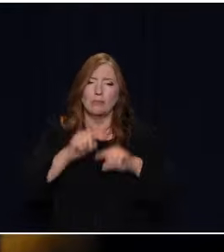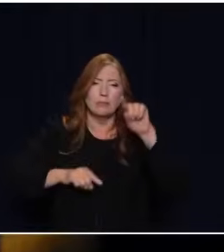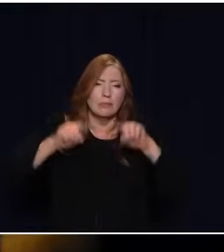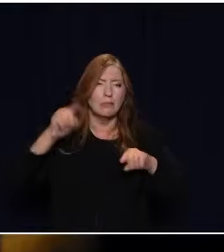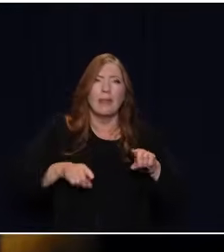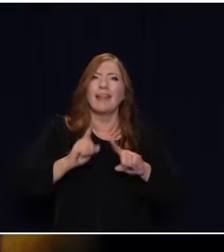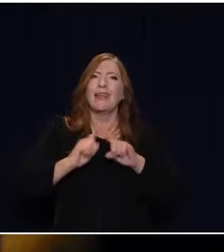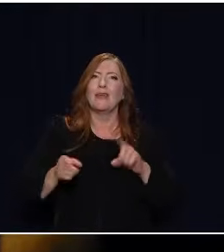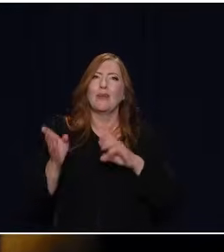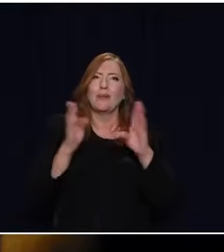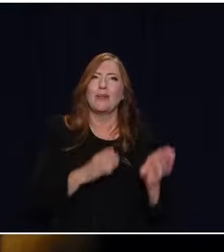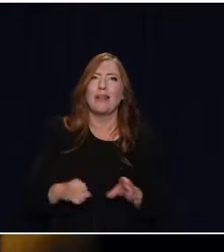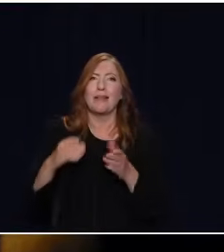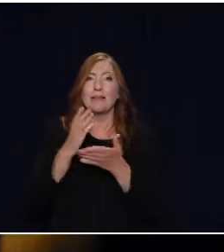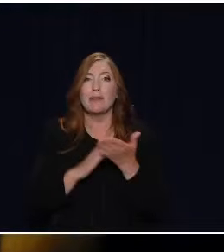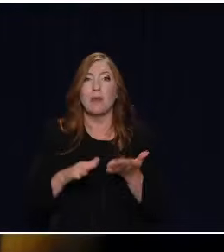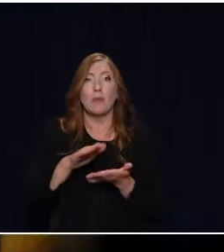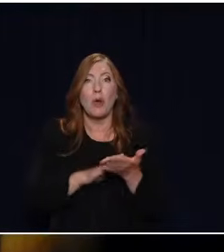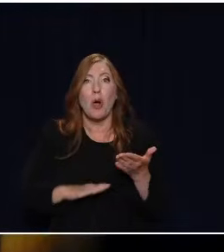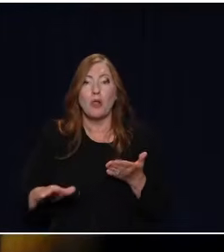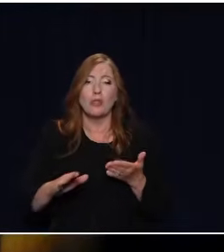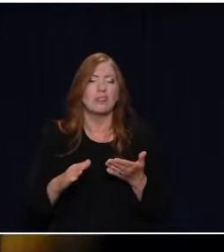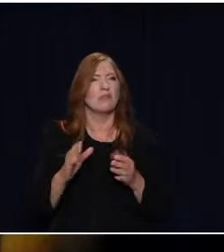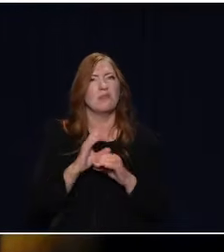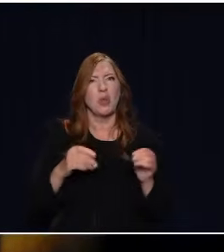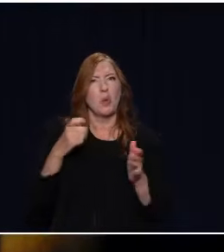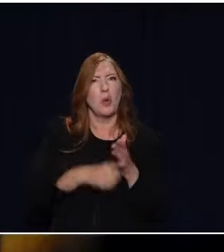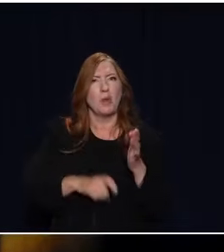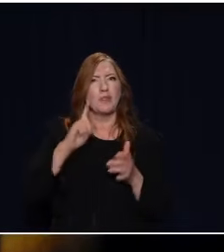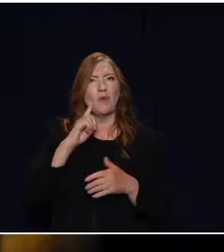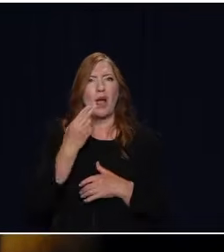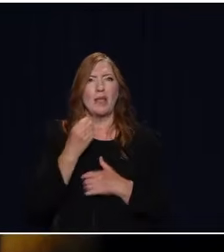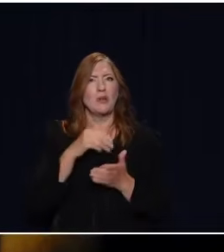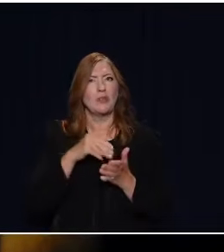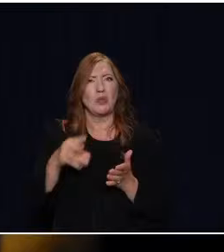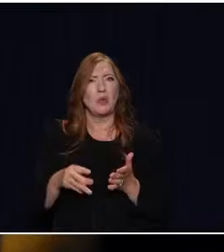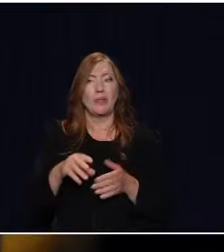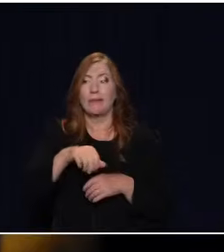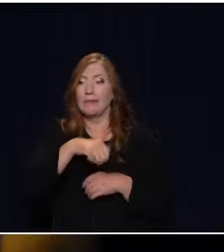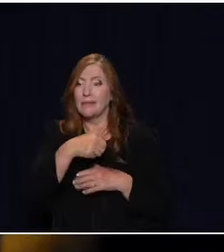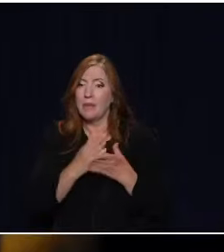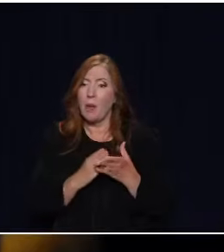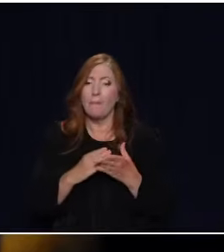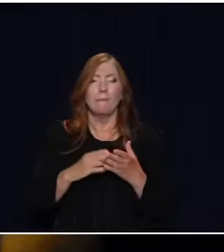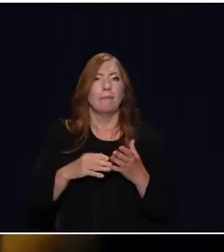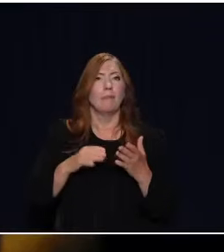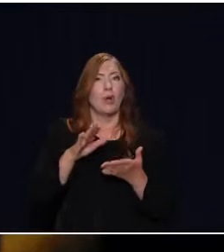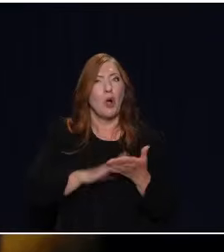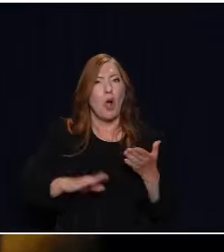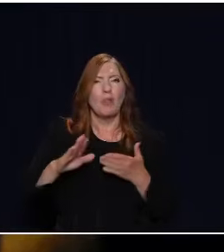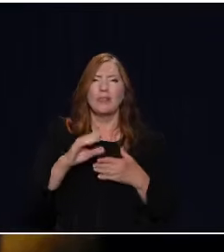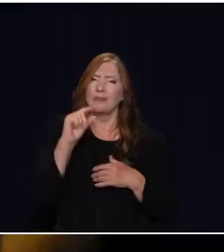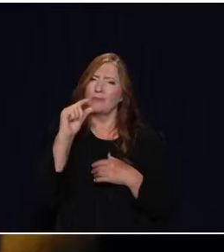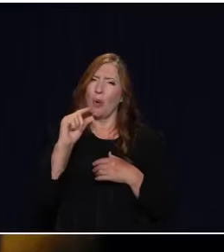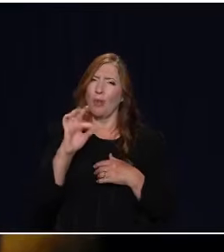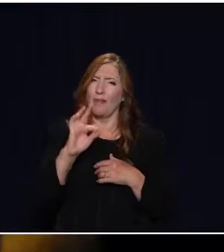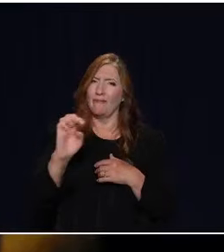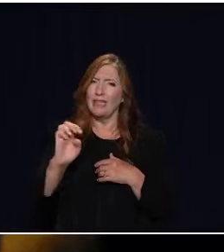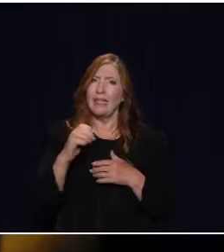MUCH HIGHER COMPLETION OF COLLEGE.